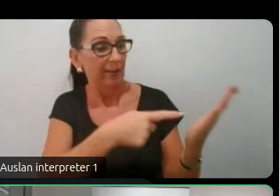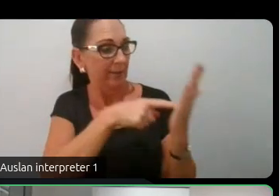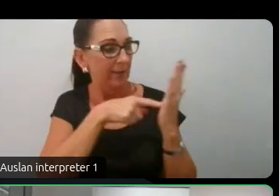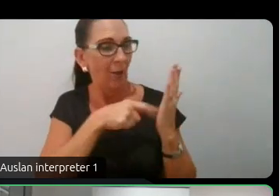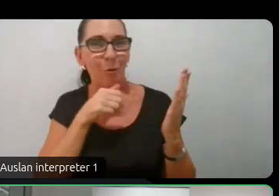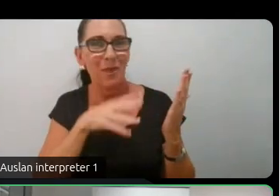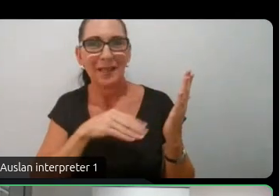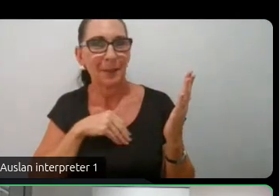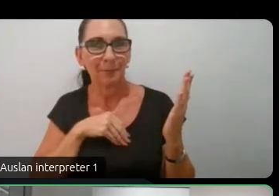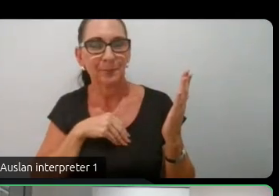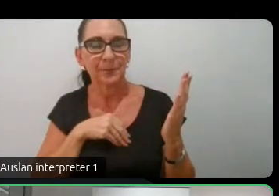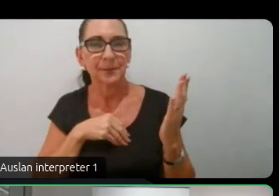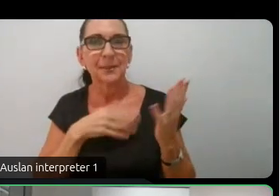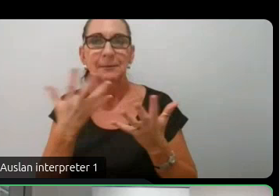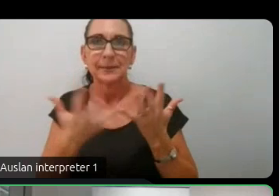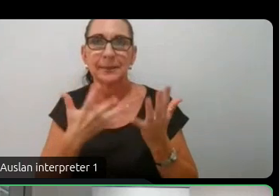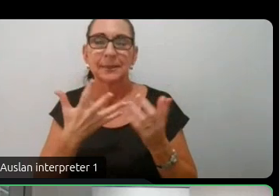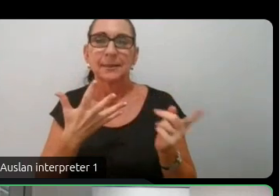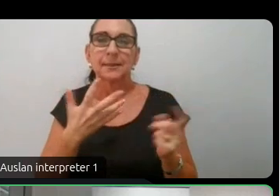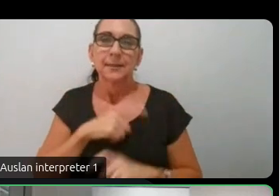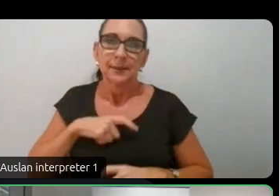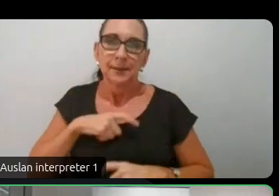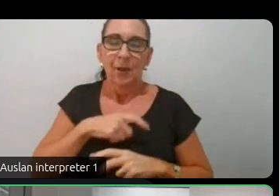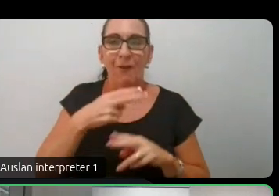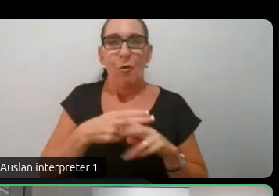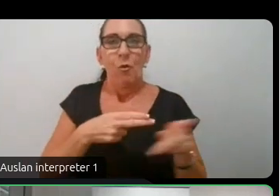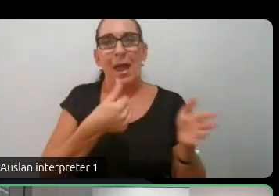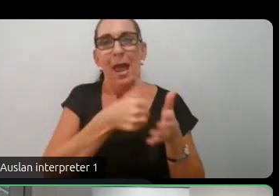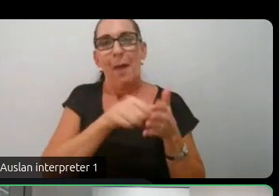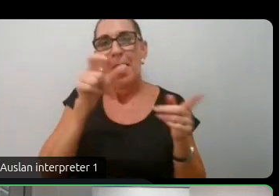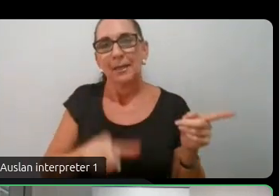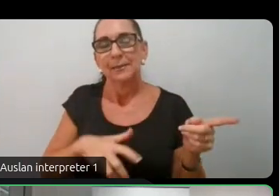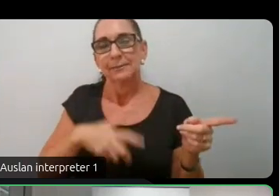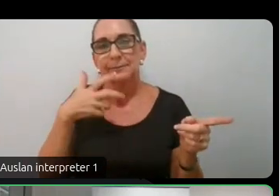uh for the participant obviously or the applicant rather but the reason that is is